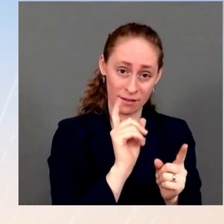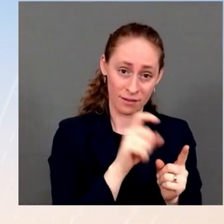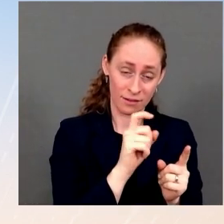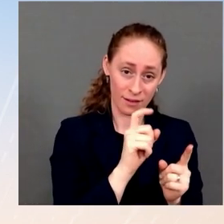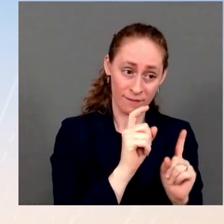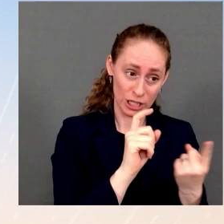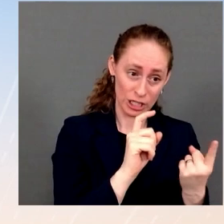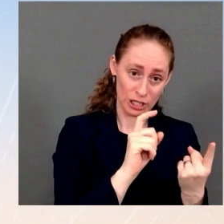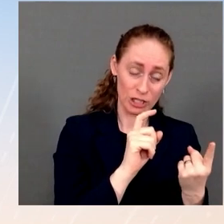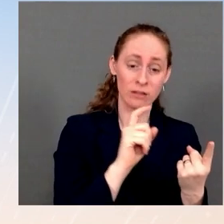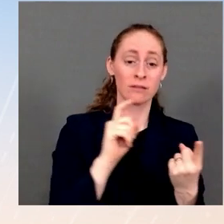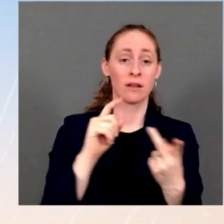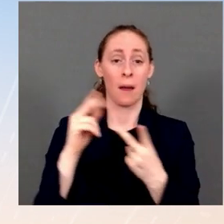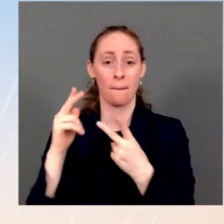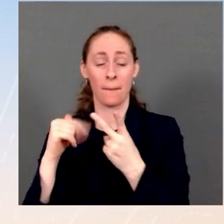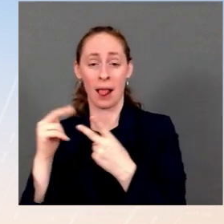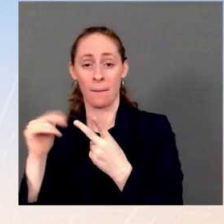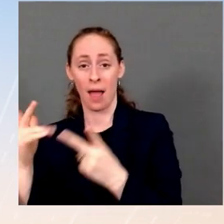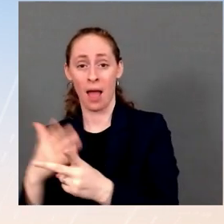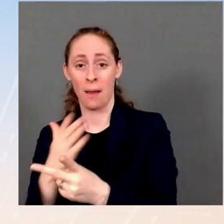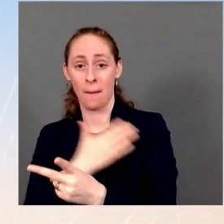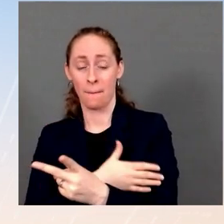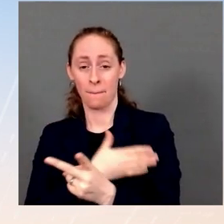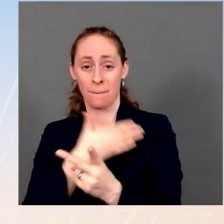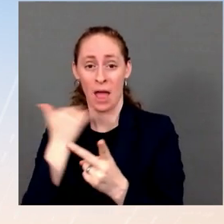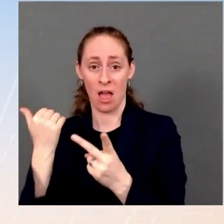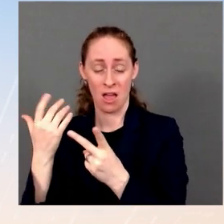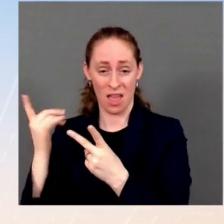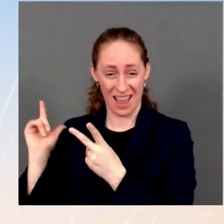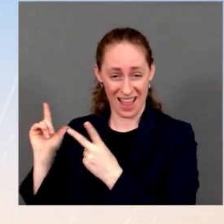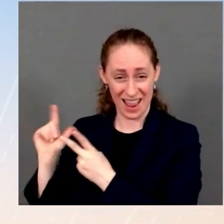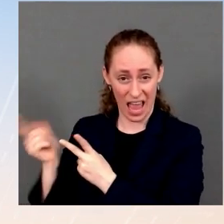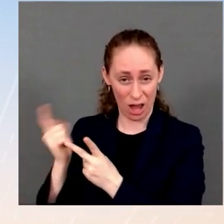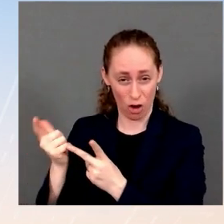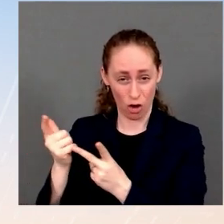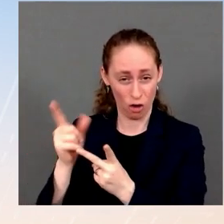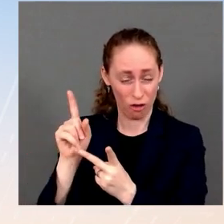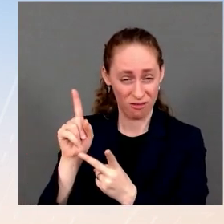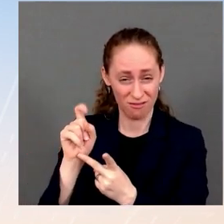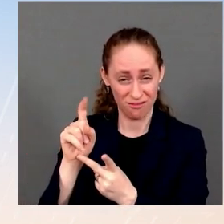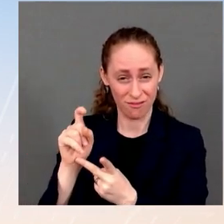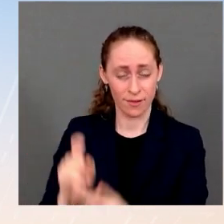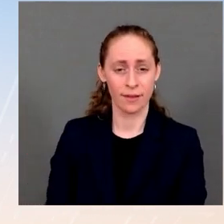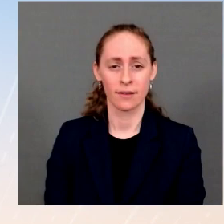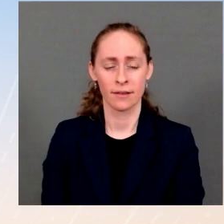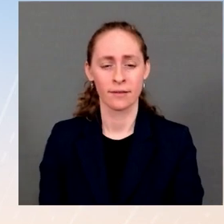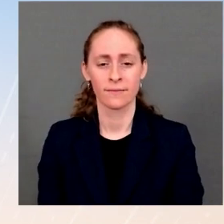The President has made clear that the systematic effort to deny people the right to vote in this country